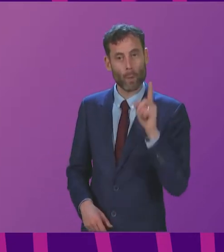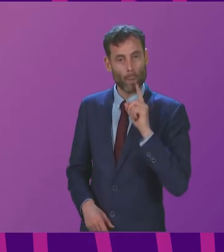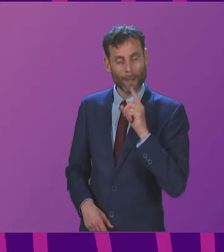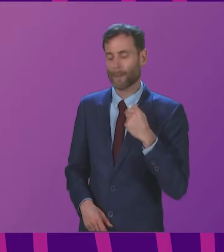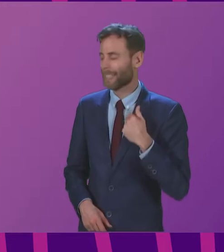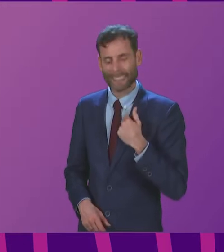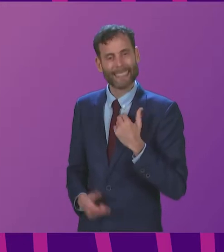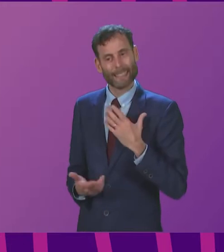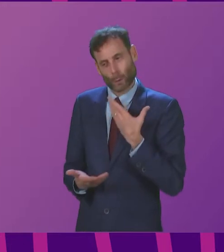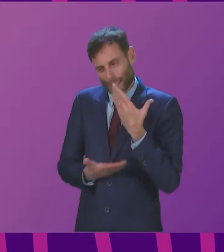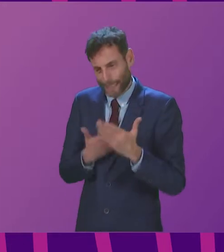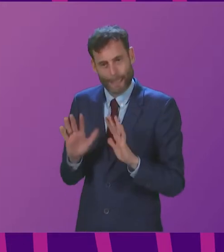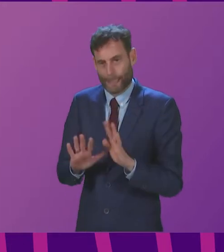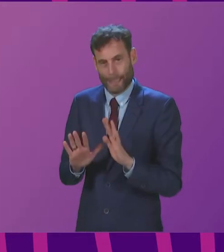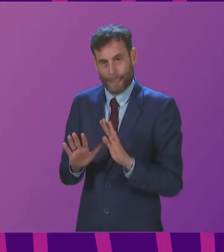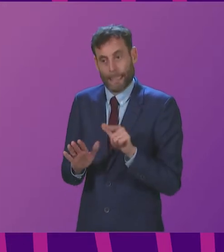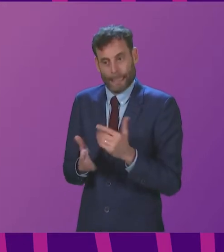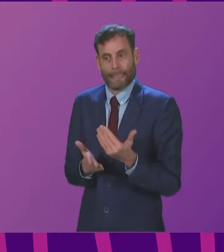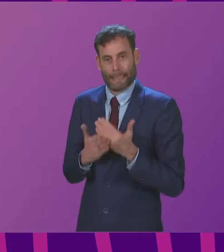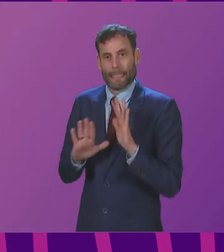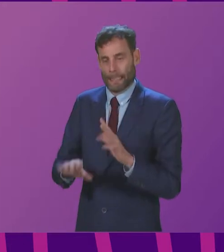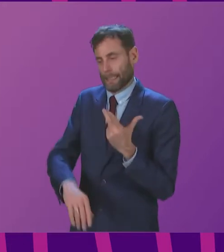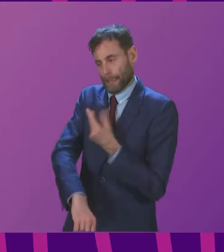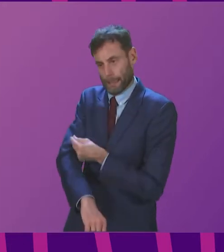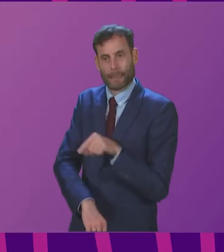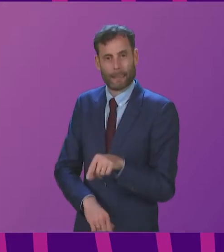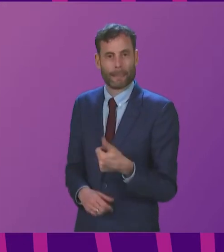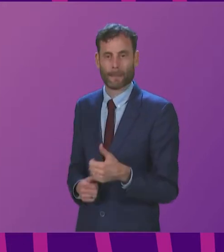all methods to allay those fears and encourage the highest uptake possible.